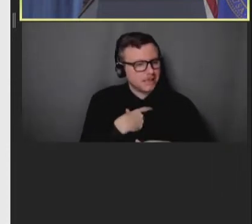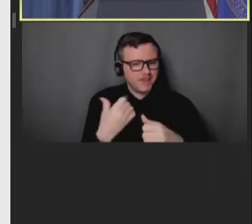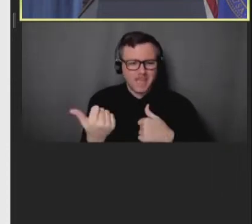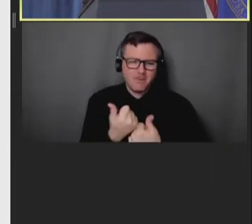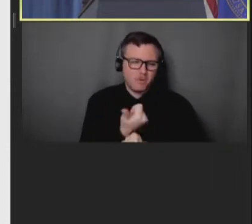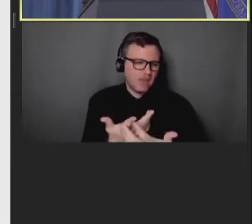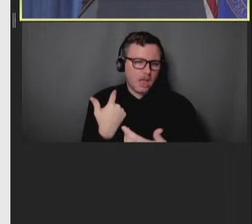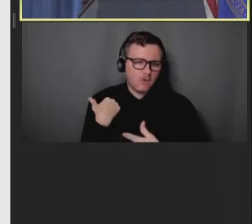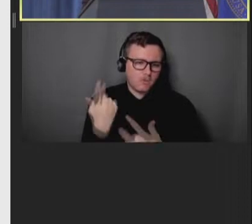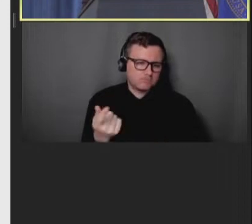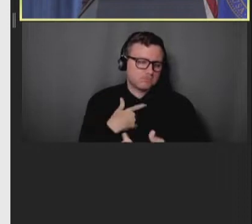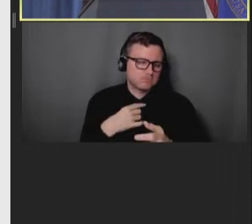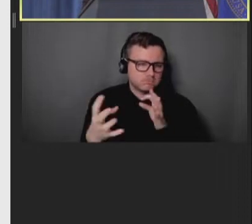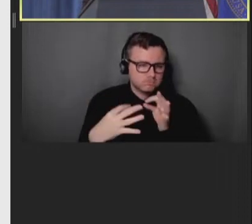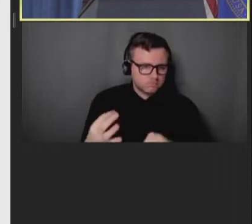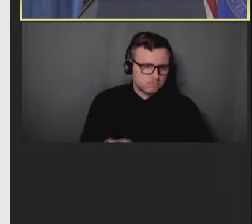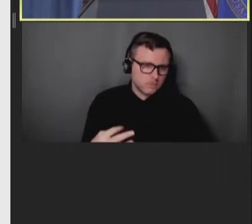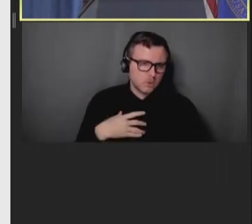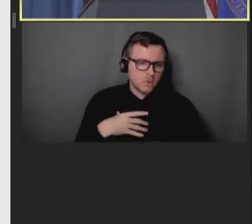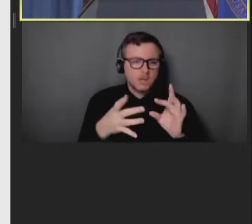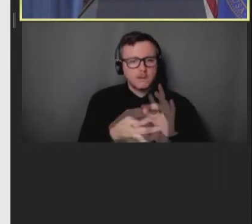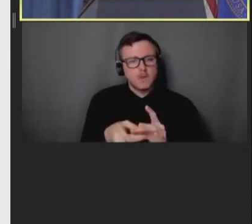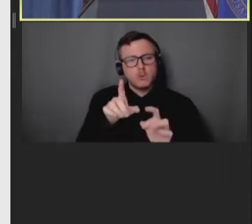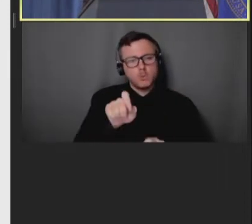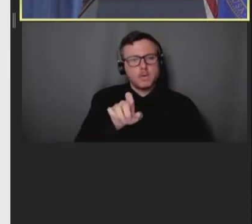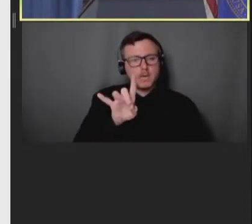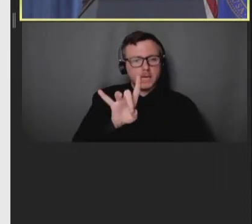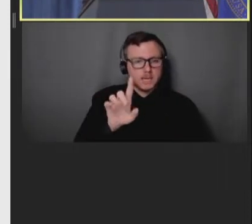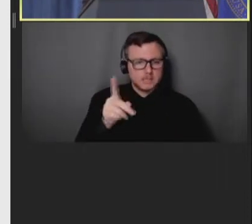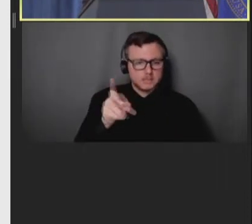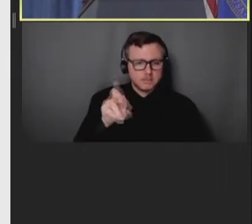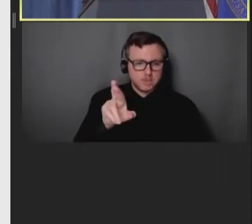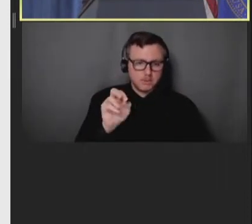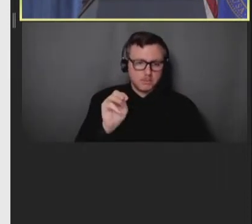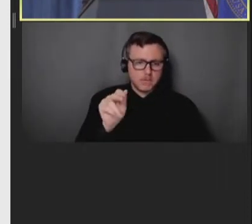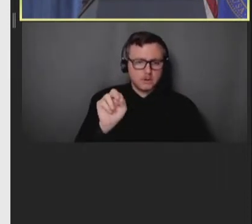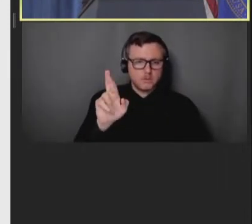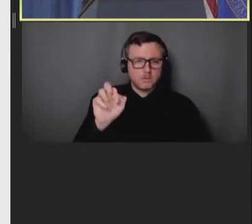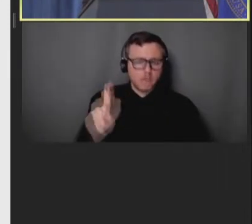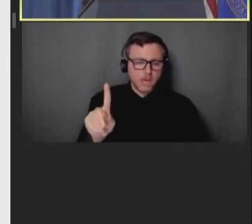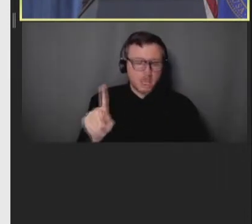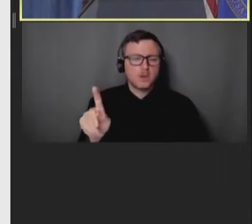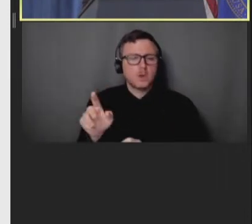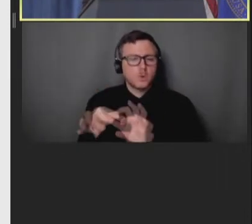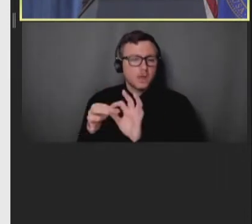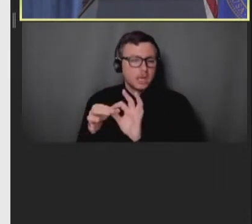correlation was approximately .8 with Spearman rank correlation. The results are about tenfold